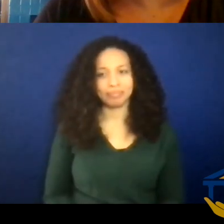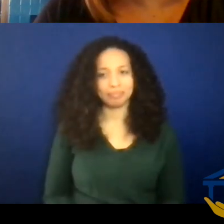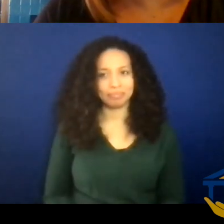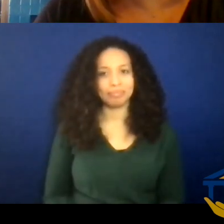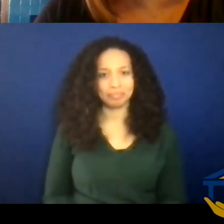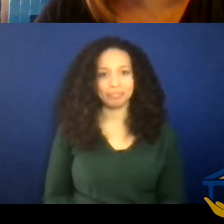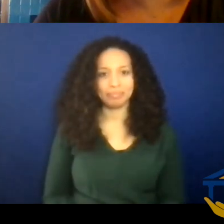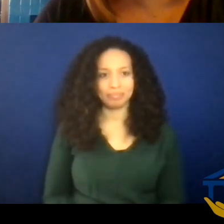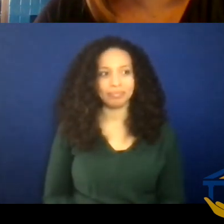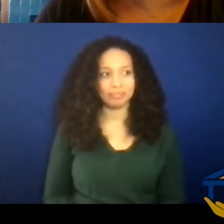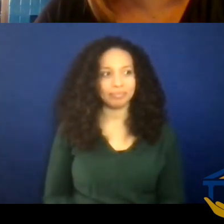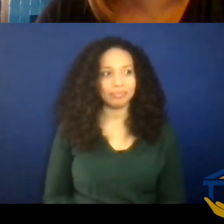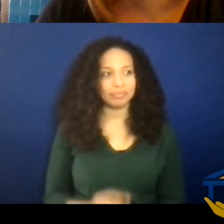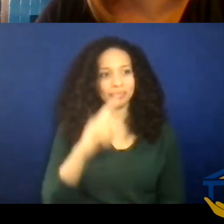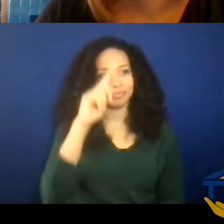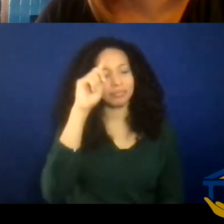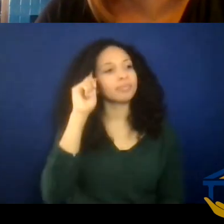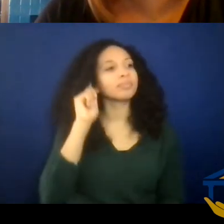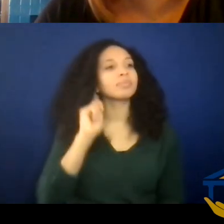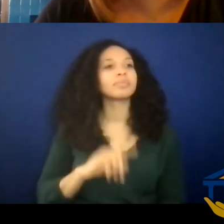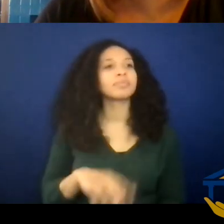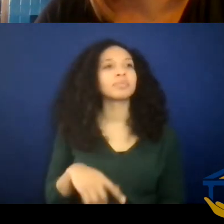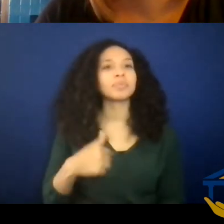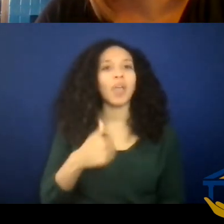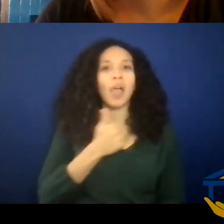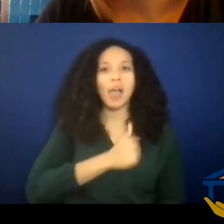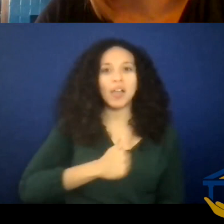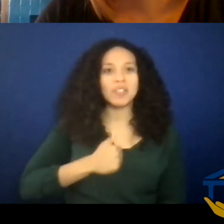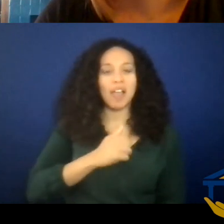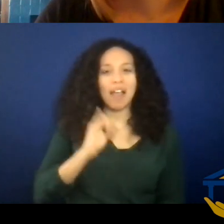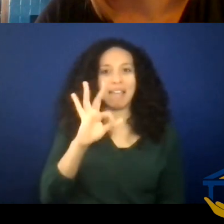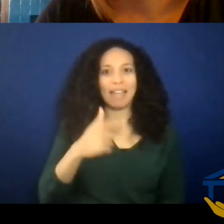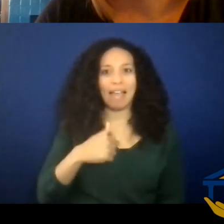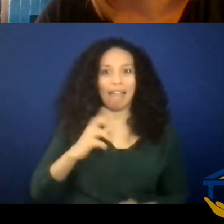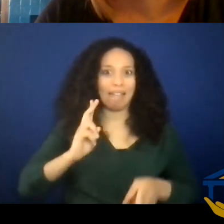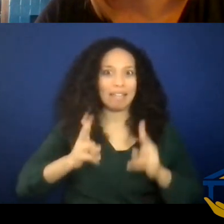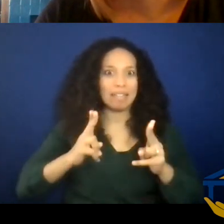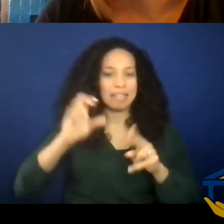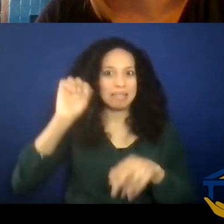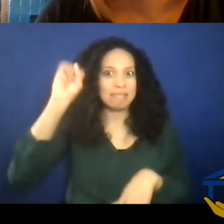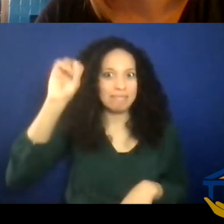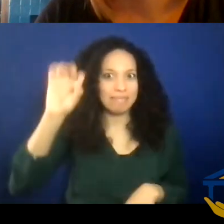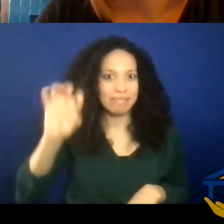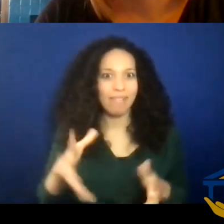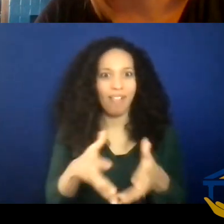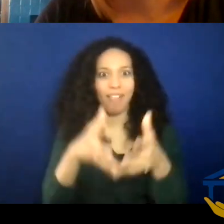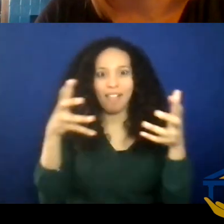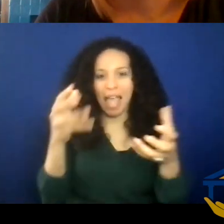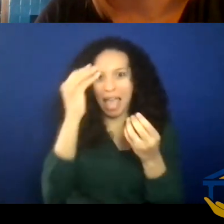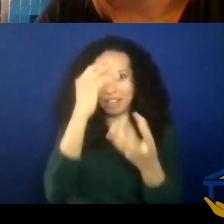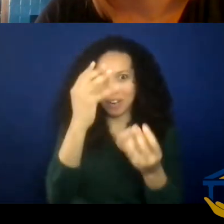So, I apologize if that felt rushed. That, as I said, so much information to take in at one